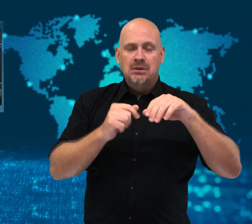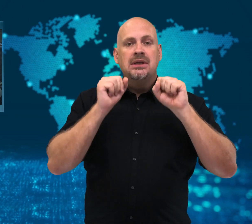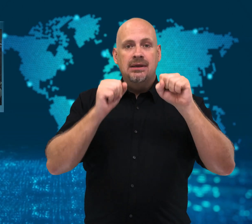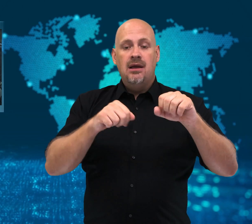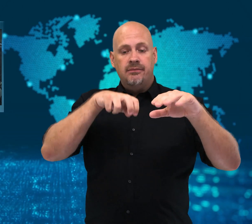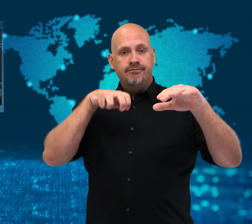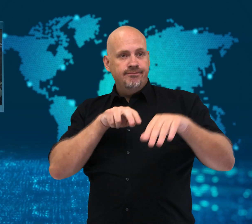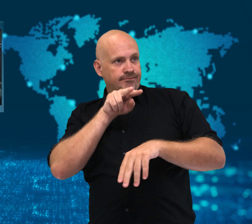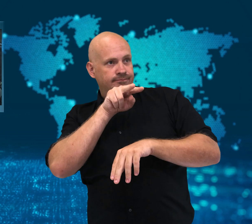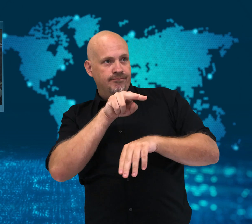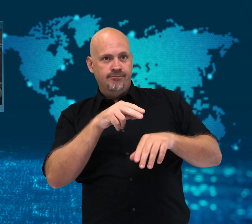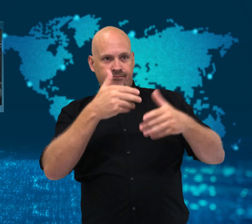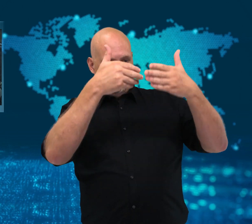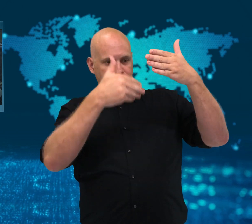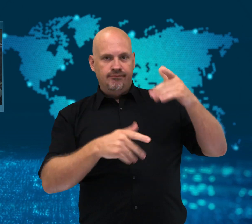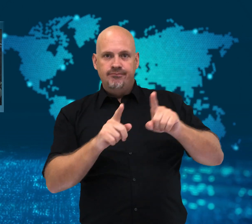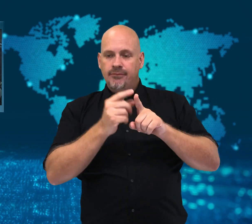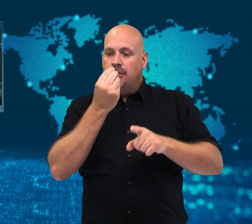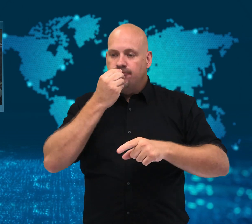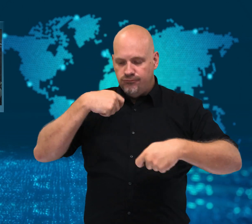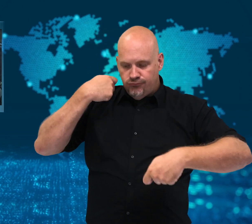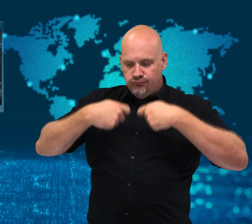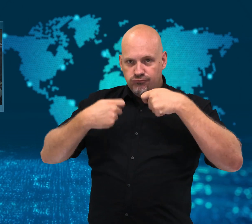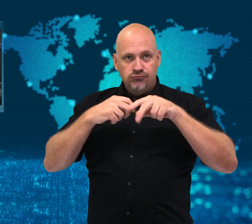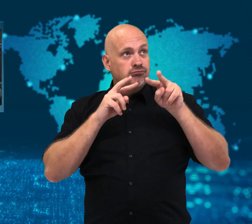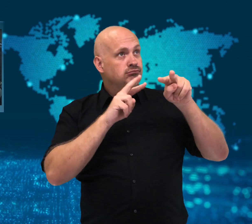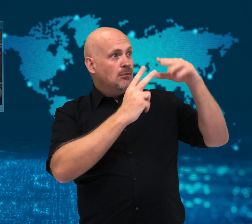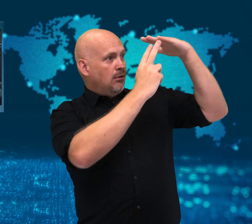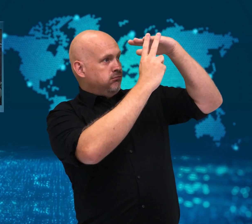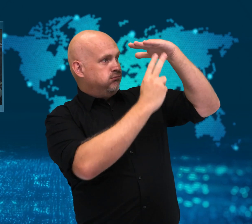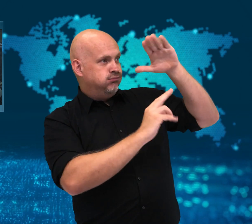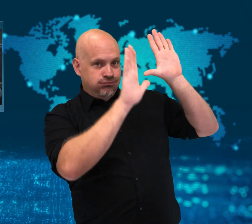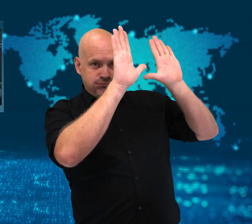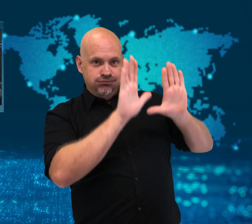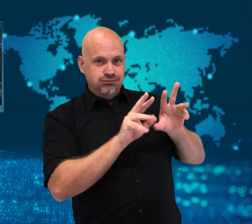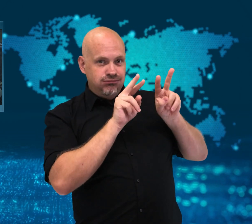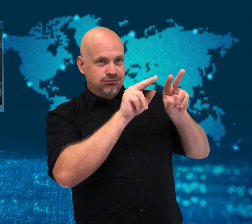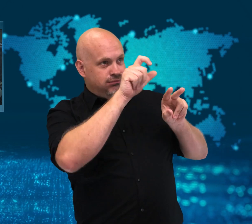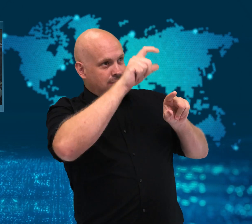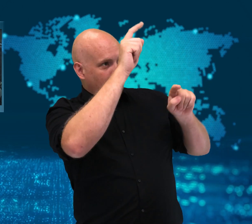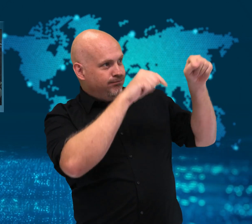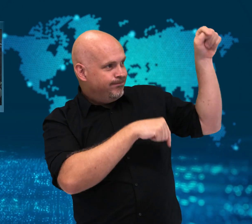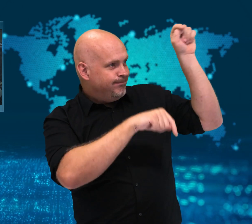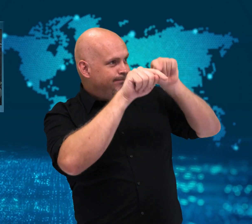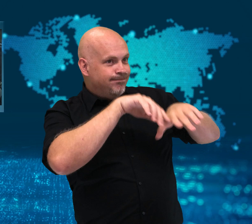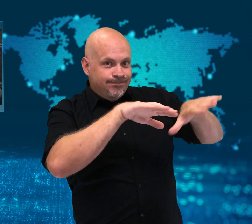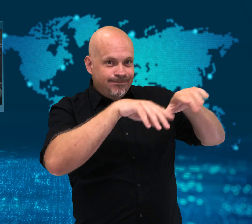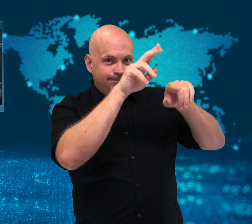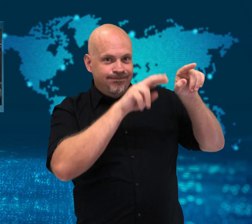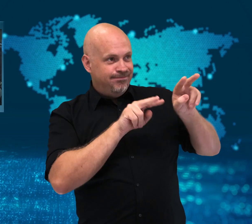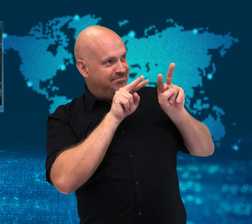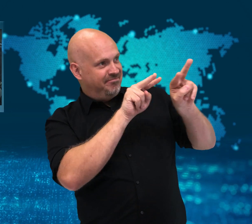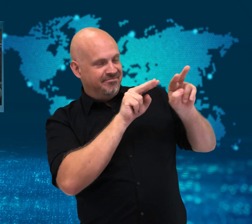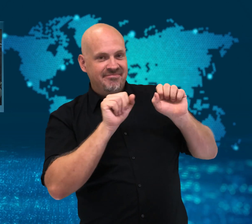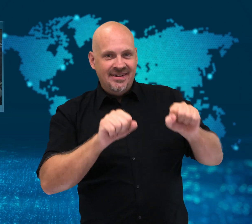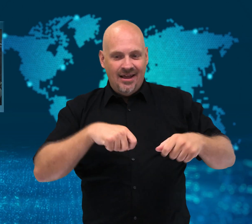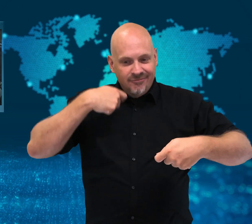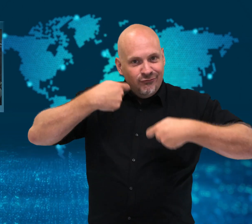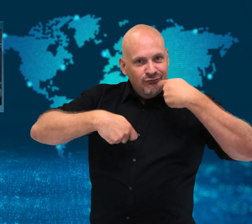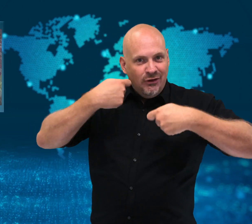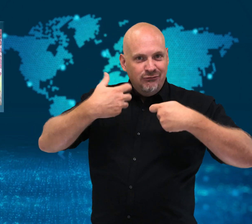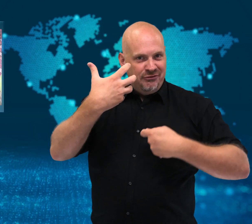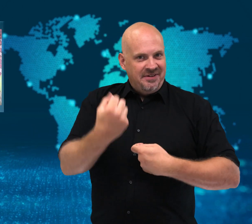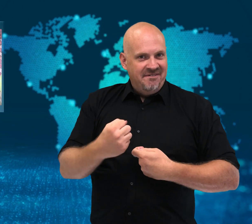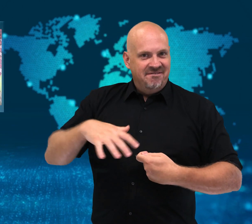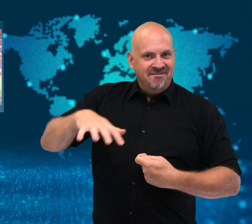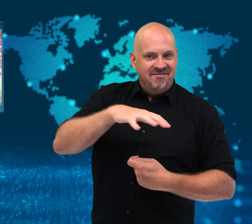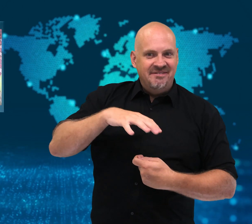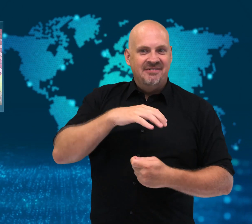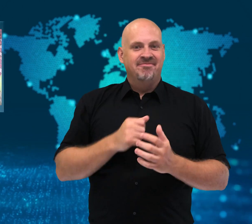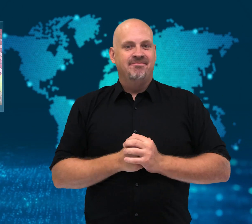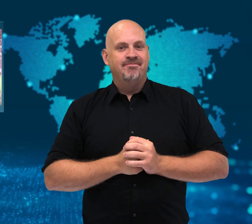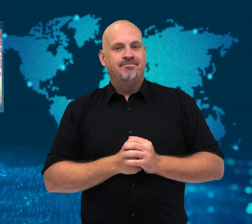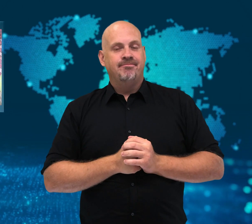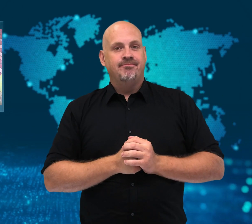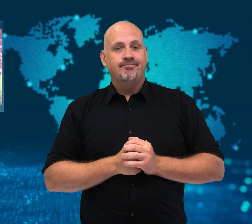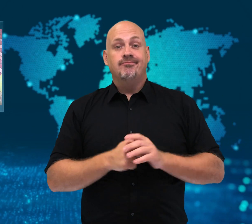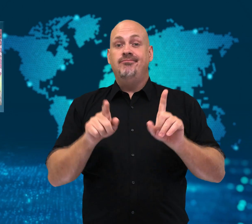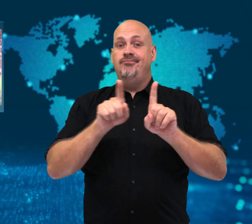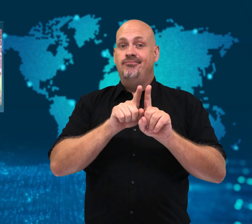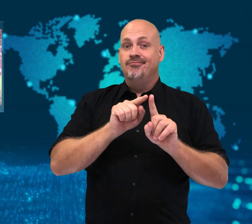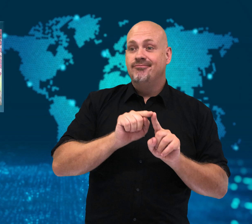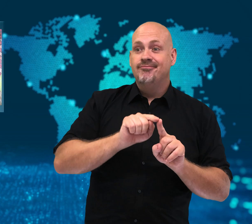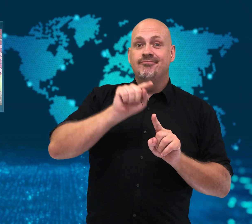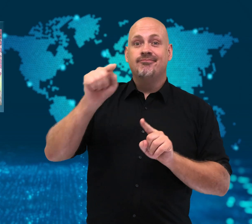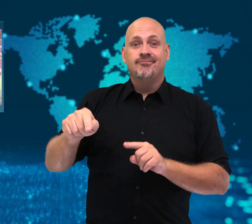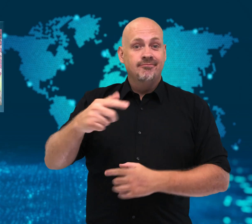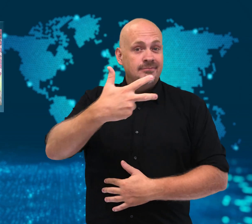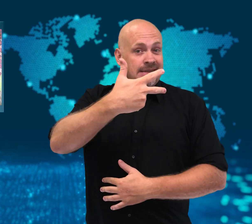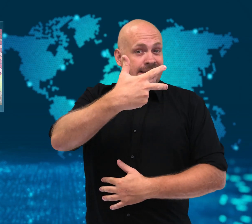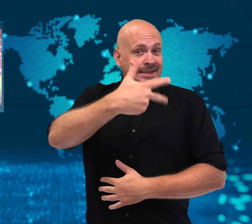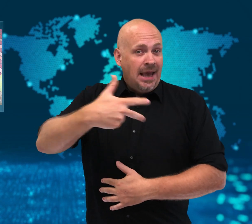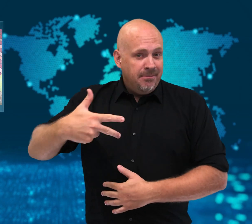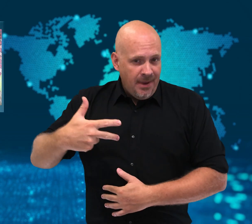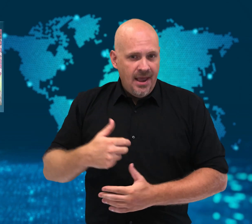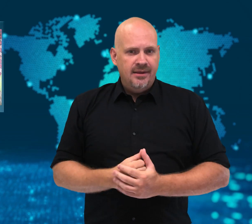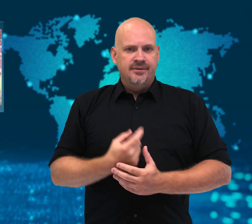divers can explore sunken city apartments and play underwater board games.